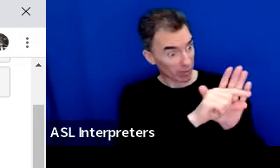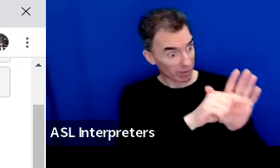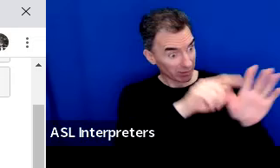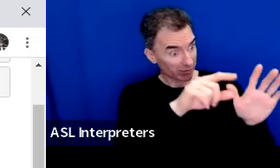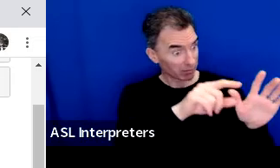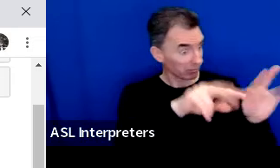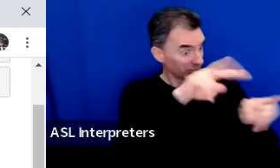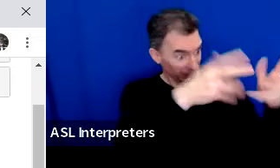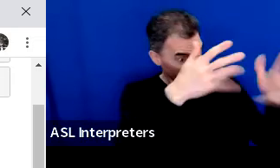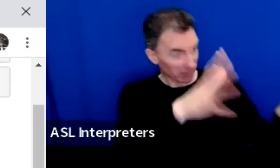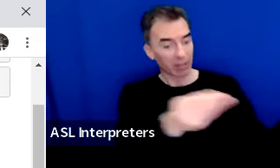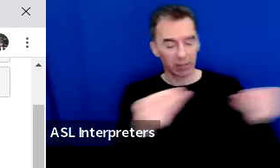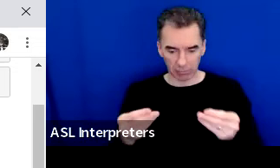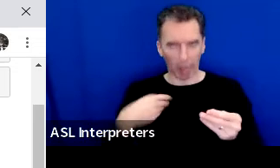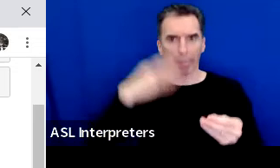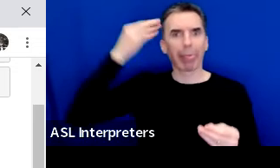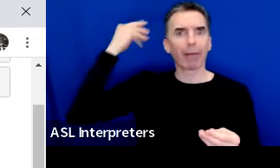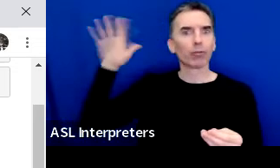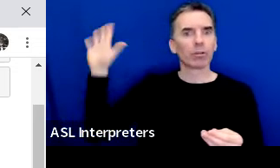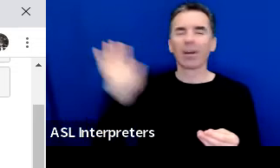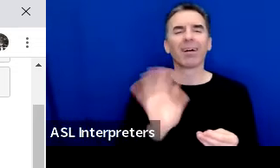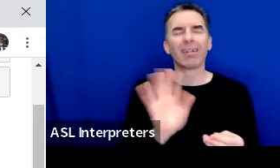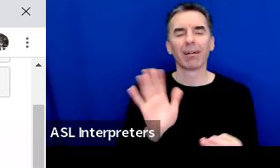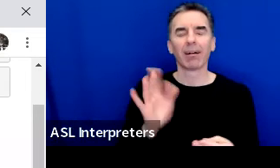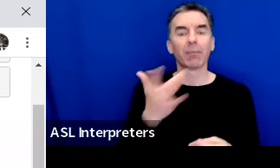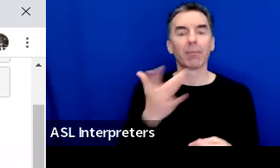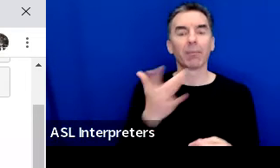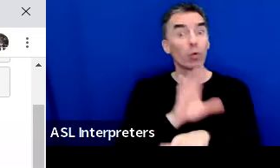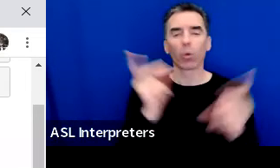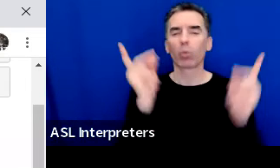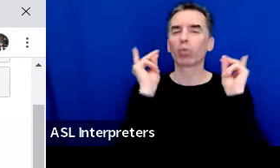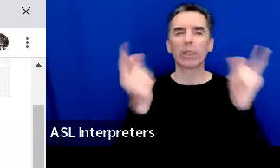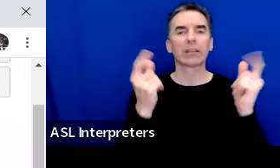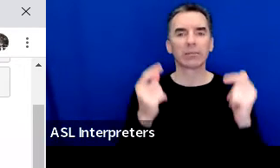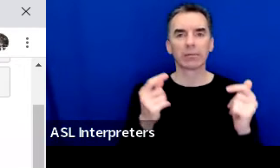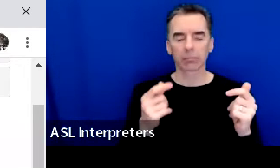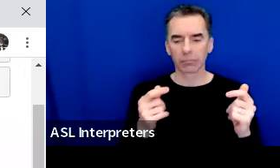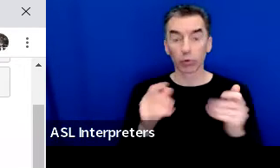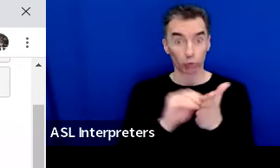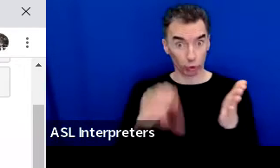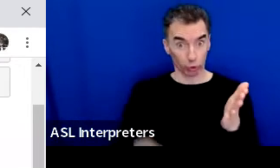So that's one of the reasons why I really like the computer system is immediately they know what pieces they got wrong.